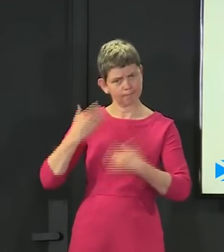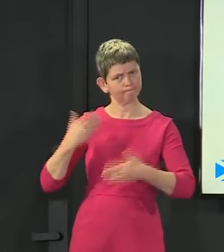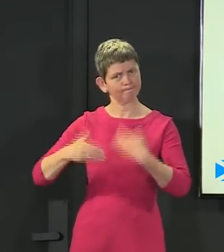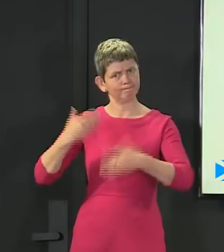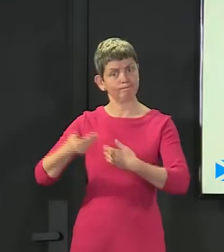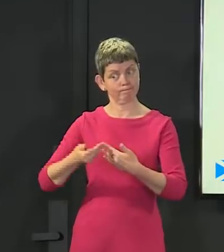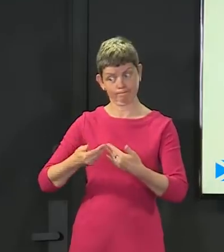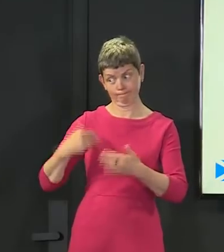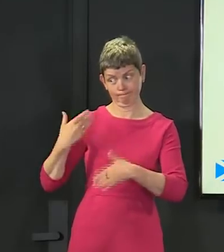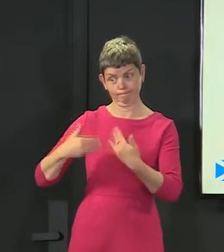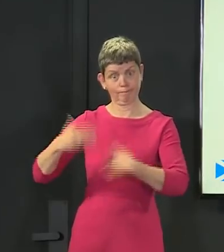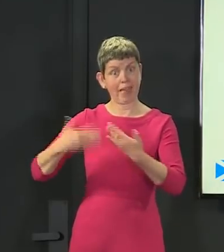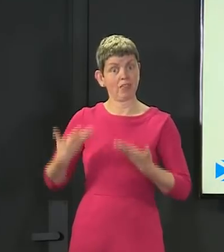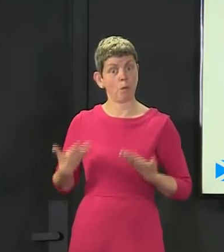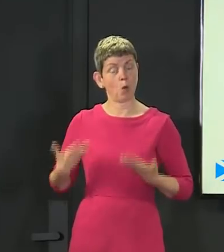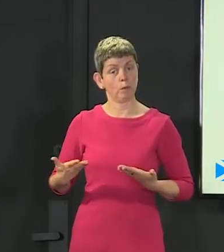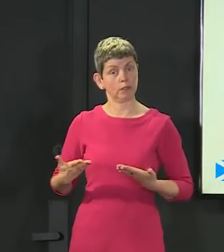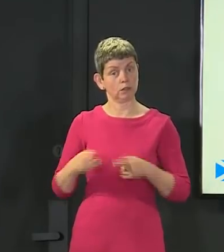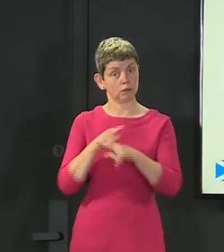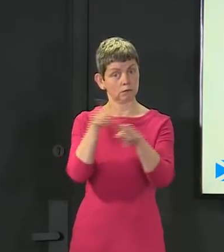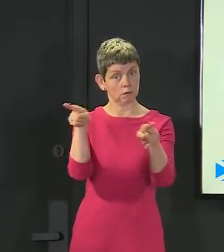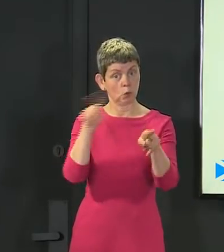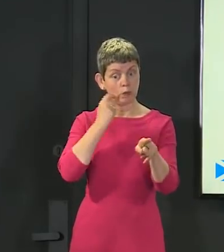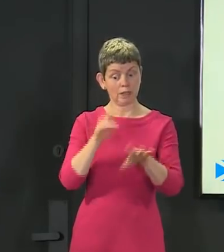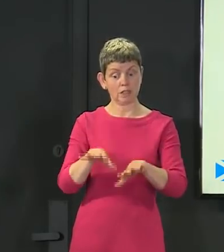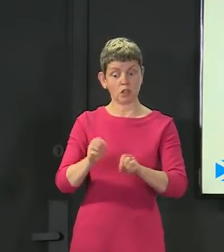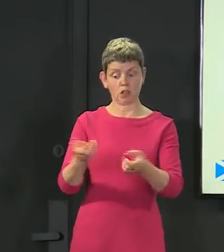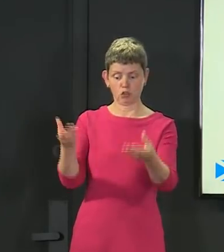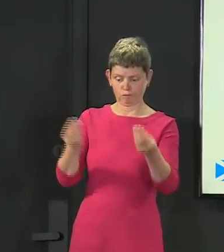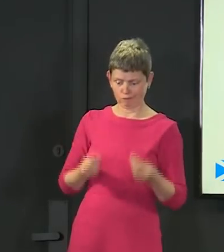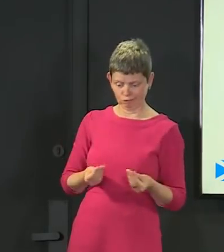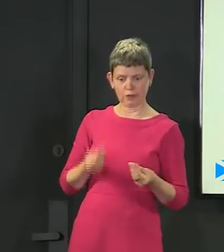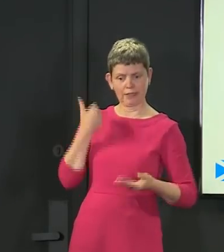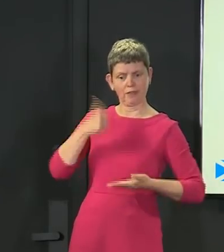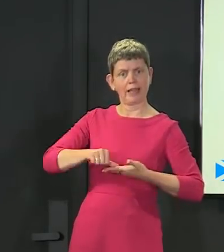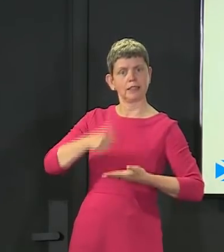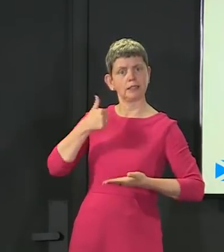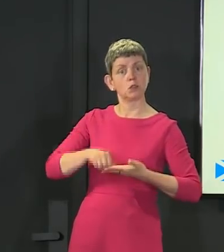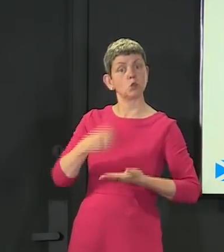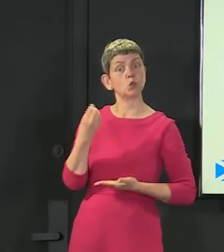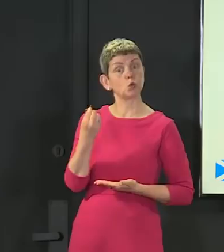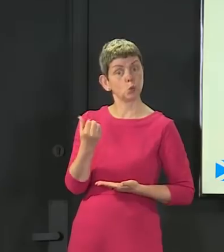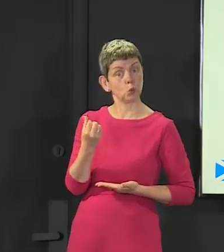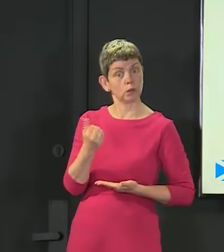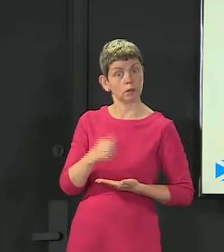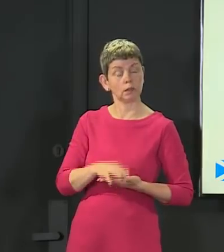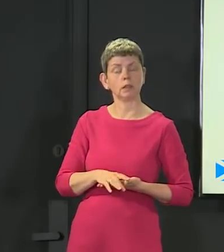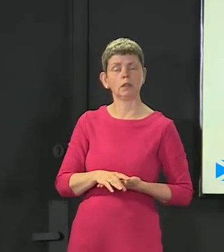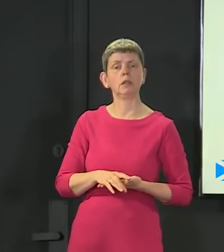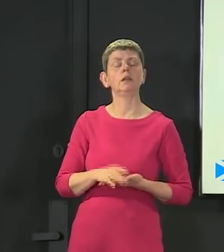to receive invitations across Scotland and very soon in terms of I've been invited to come and